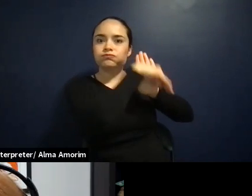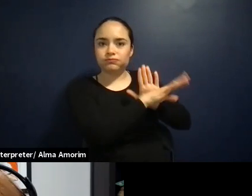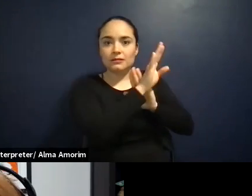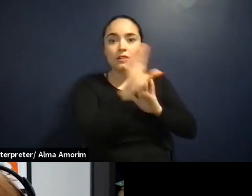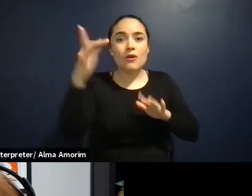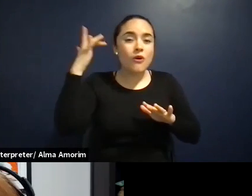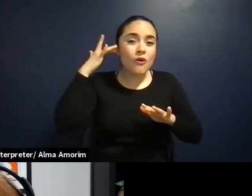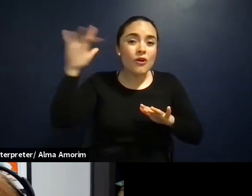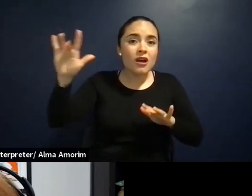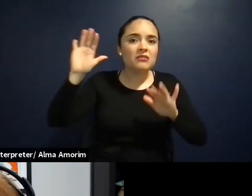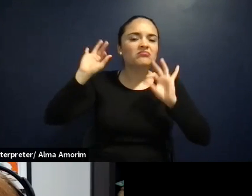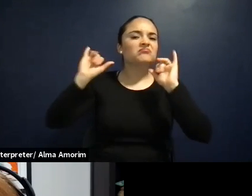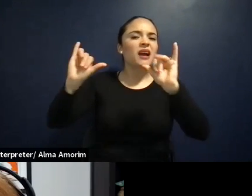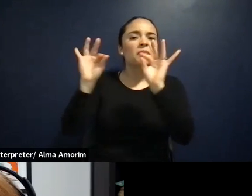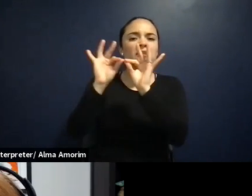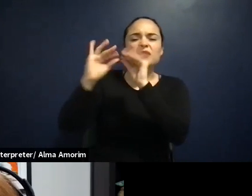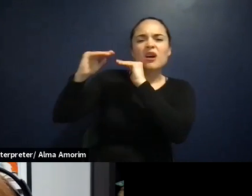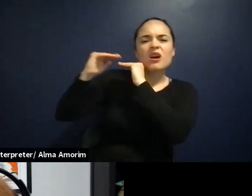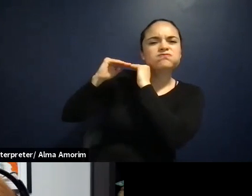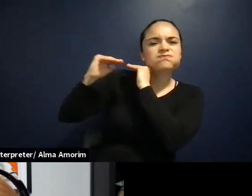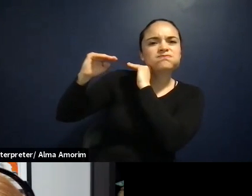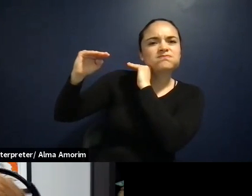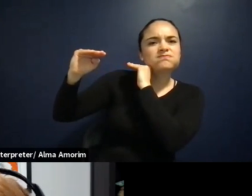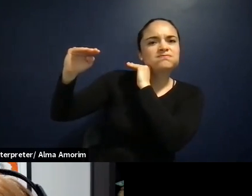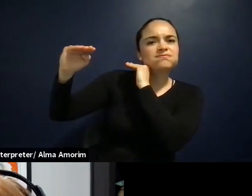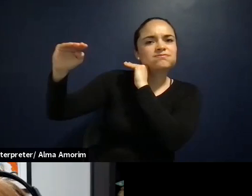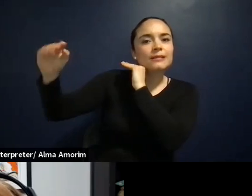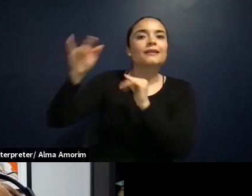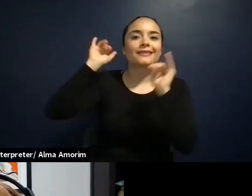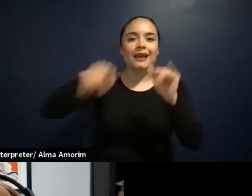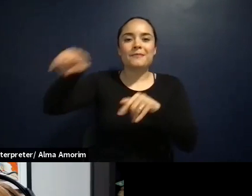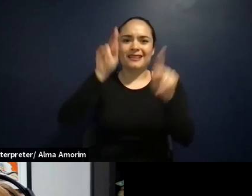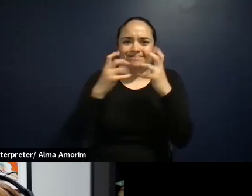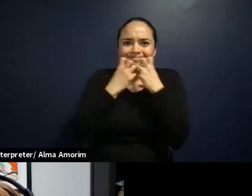So I see a question that I can answer. The question is, "my students are interested in